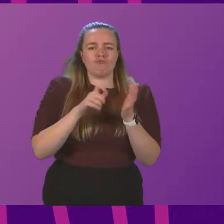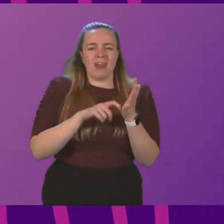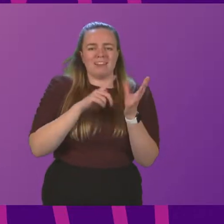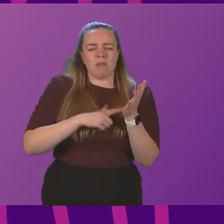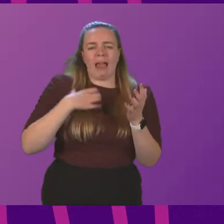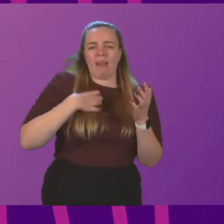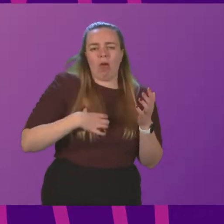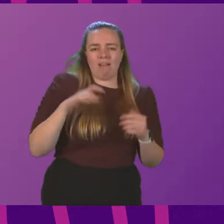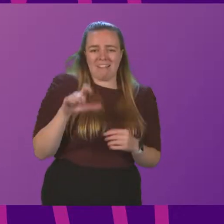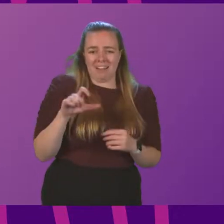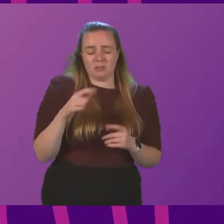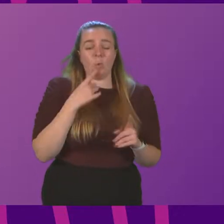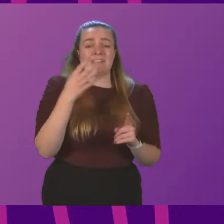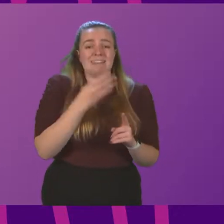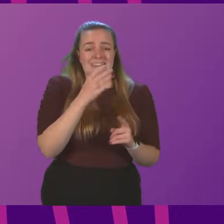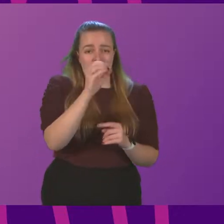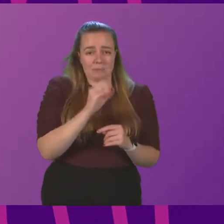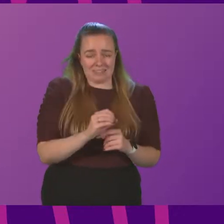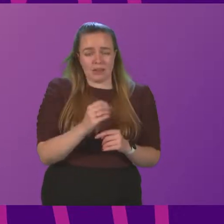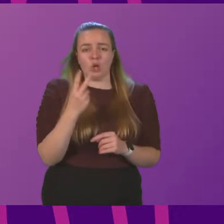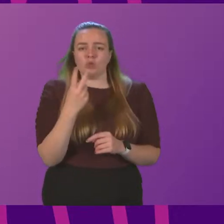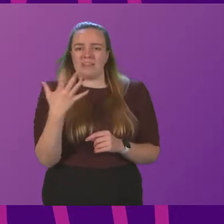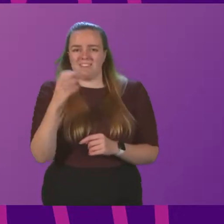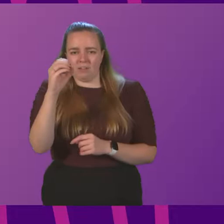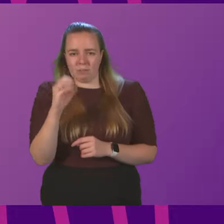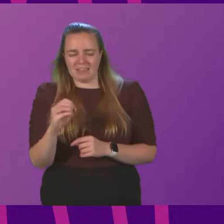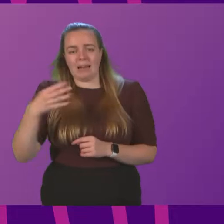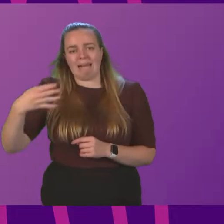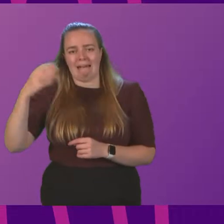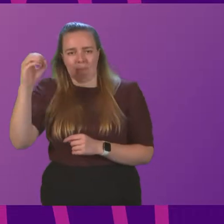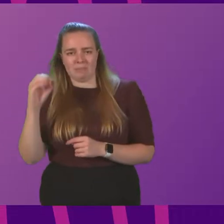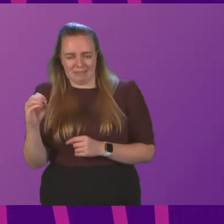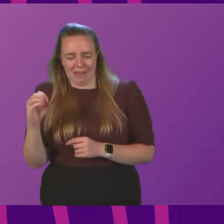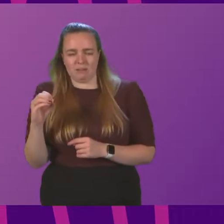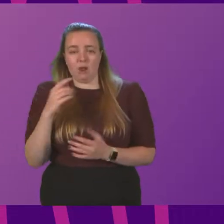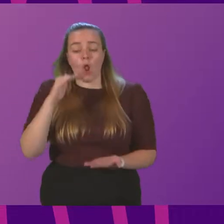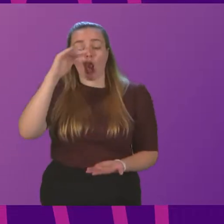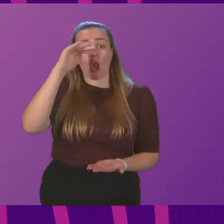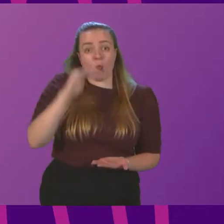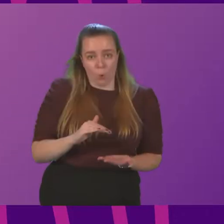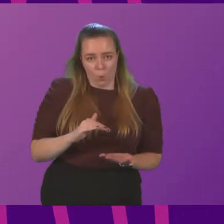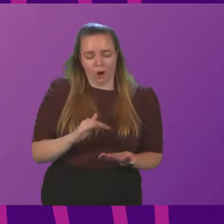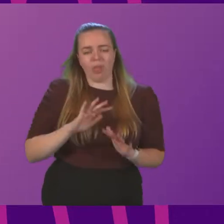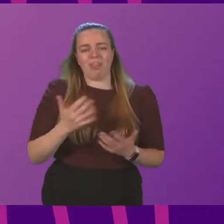were, respectively, 19 per cent, 25 per cent and 9 per cent lower than would have been expected.